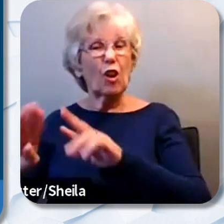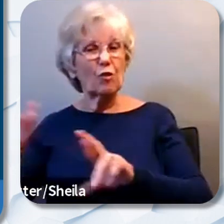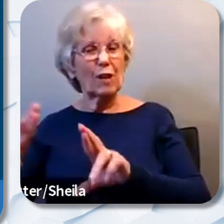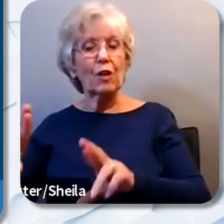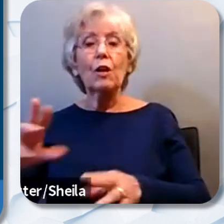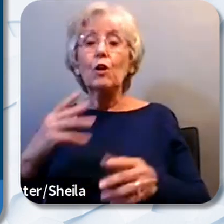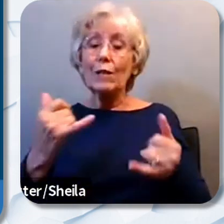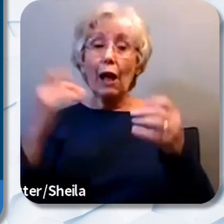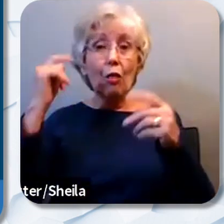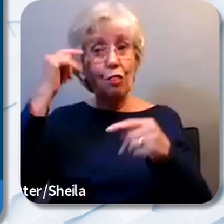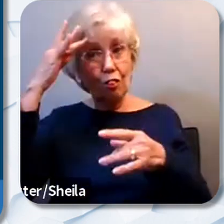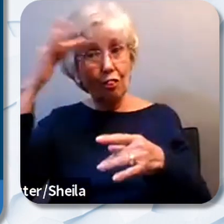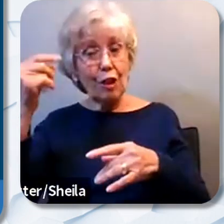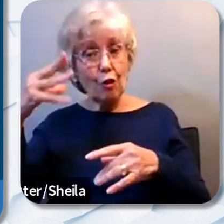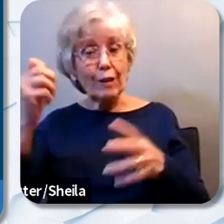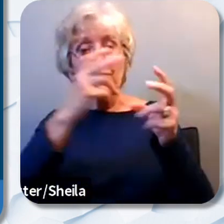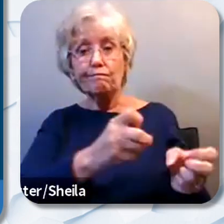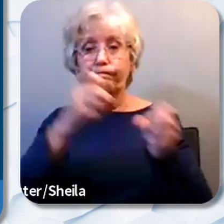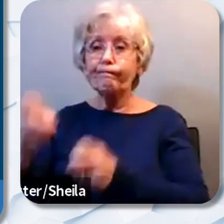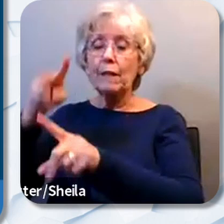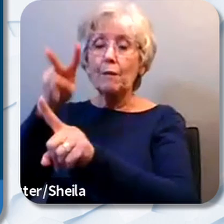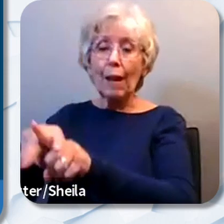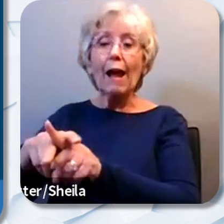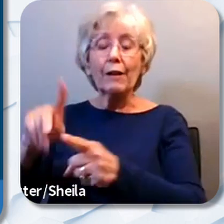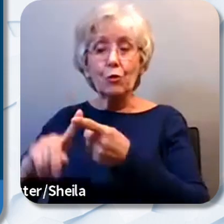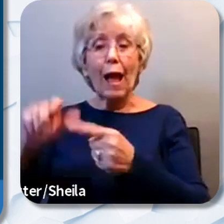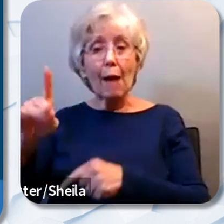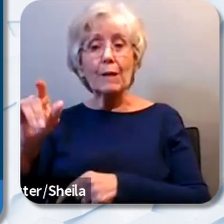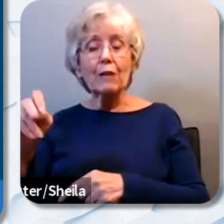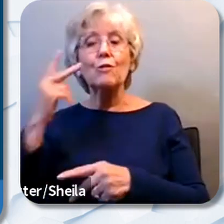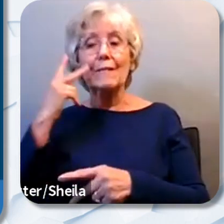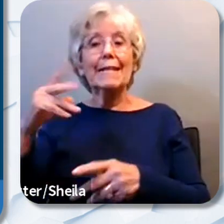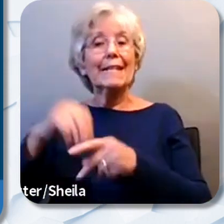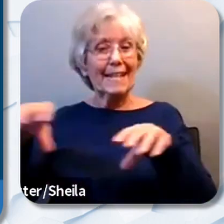into application. And that demonstration, or they both seem action in addition we've